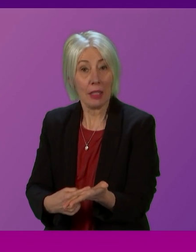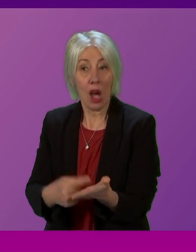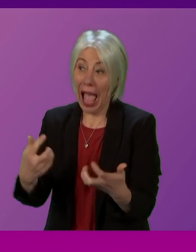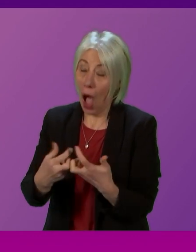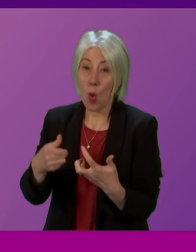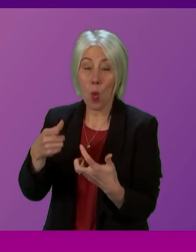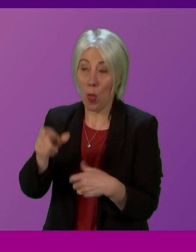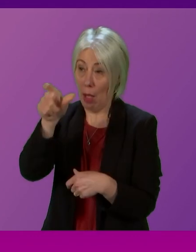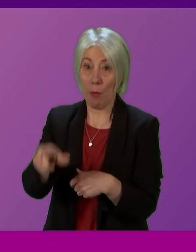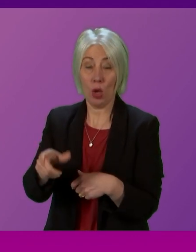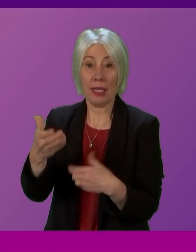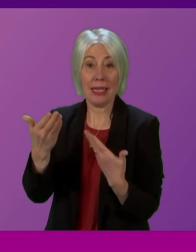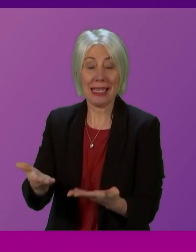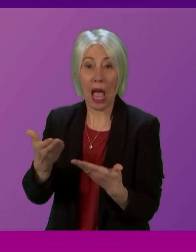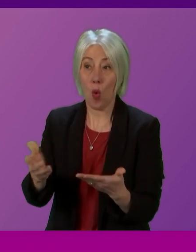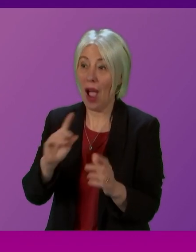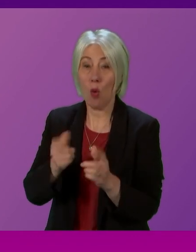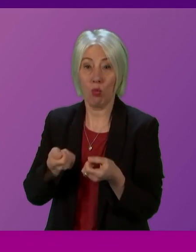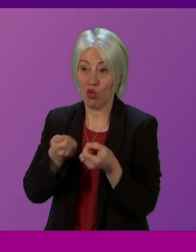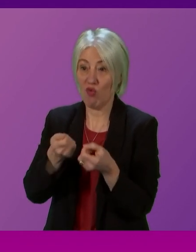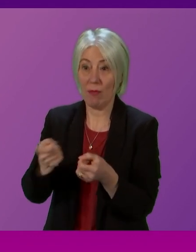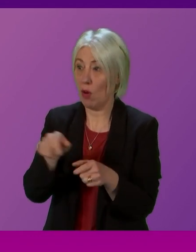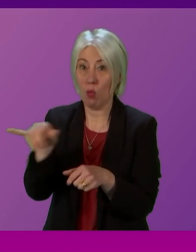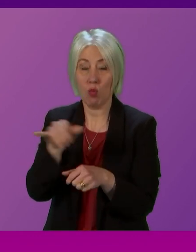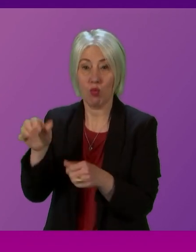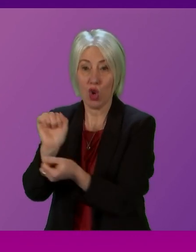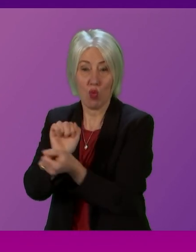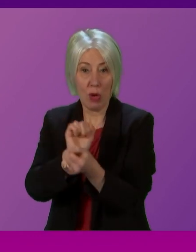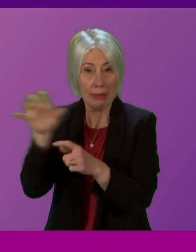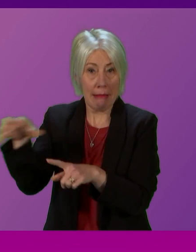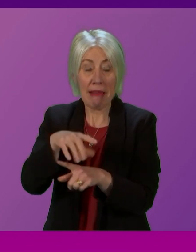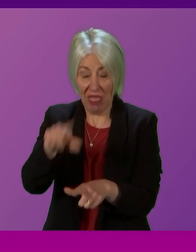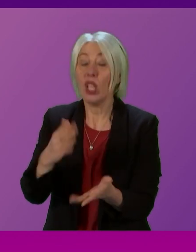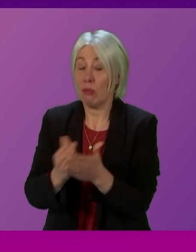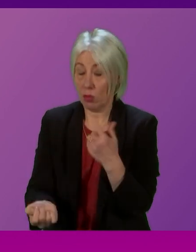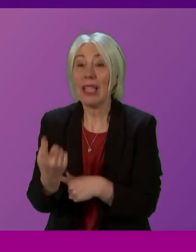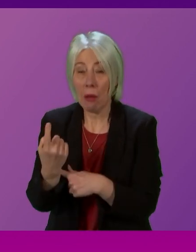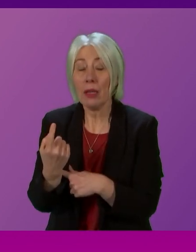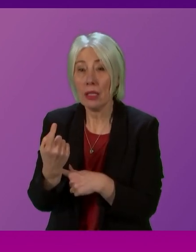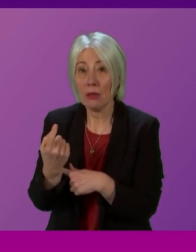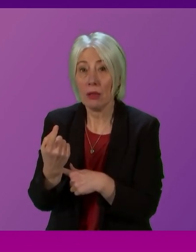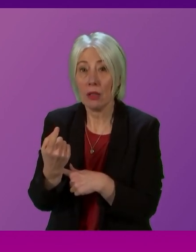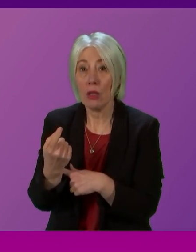that prisoner is treated, which, indeed, is what is happening in relation to where the